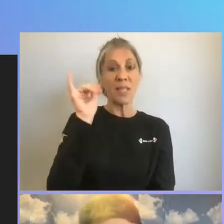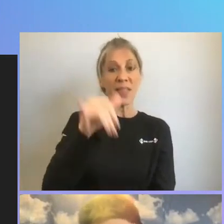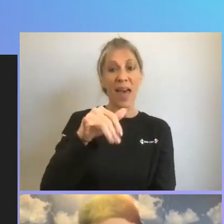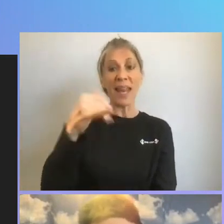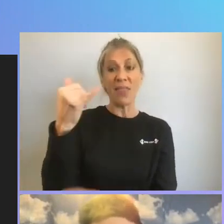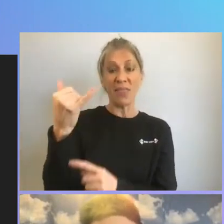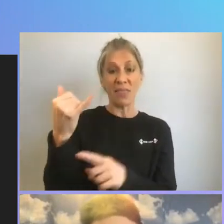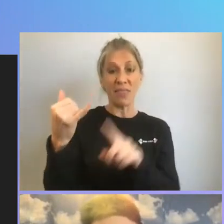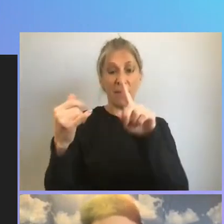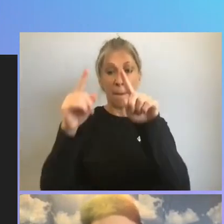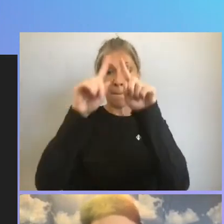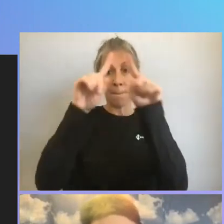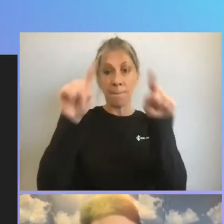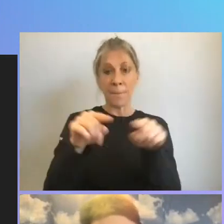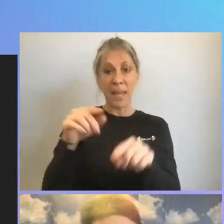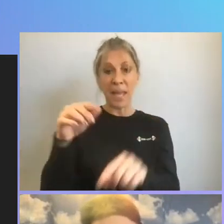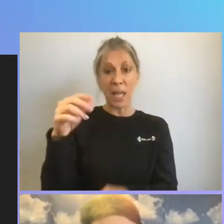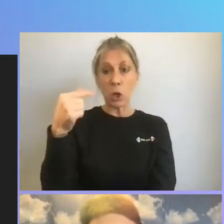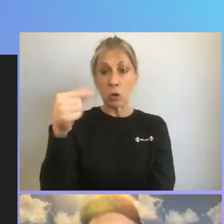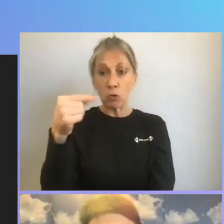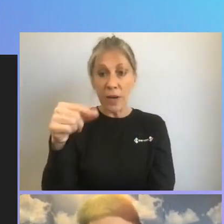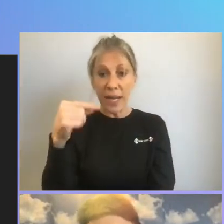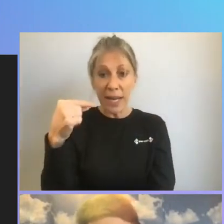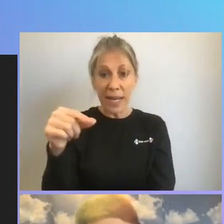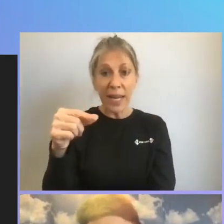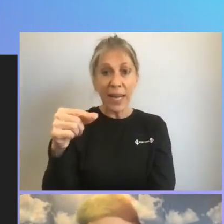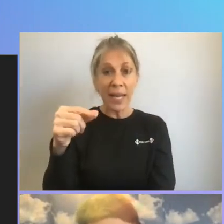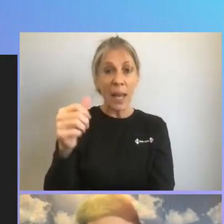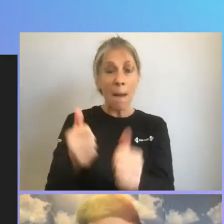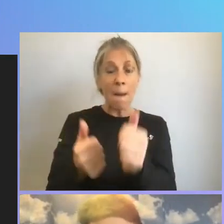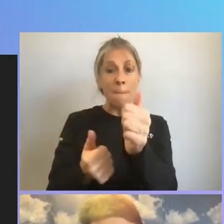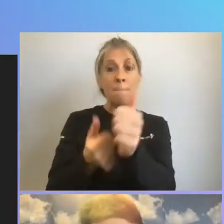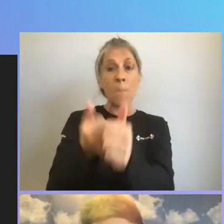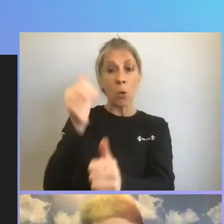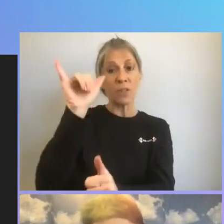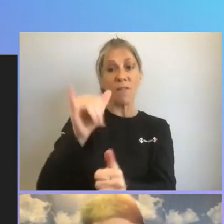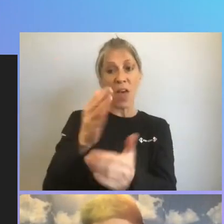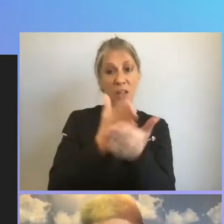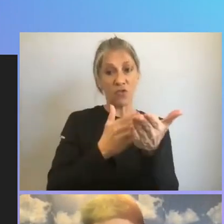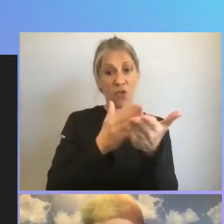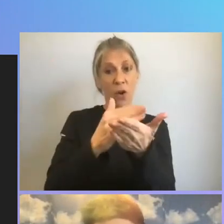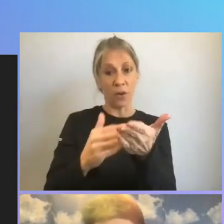in the light green color. It's